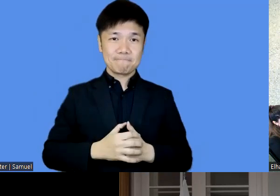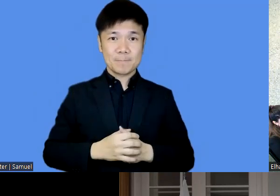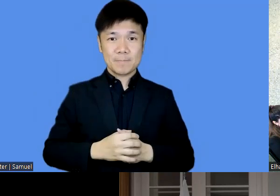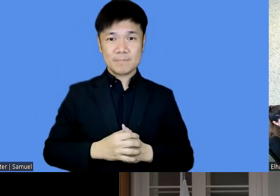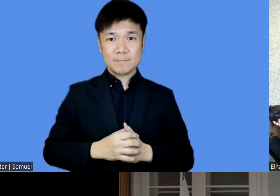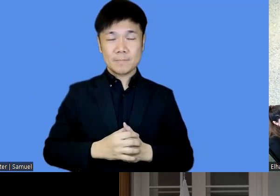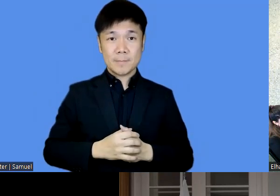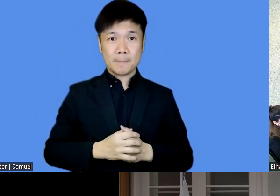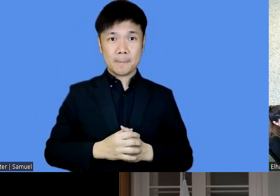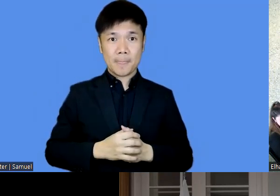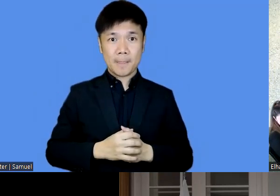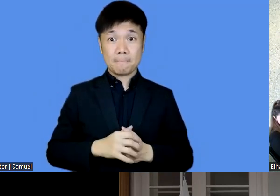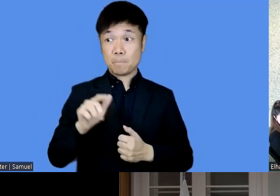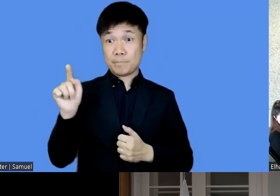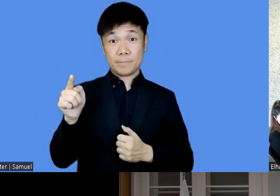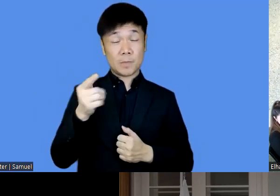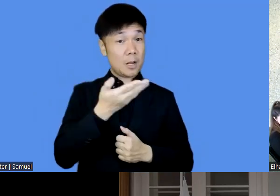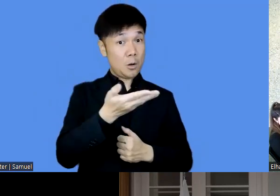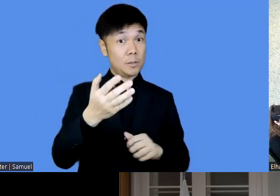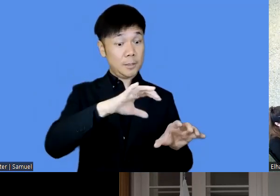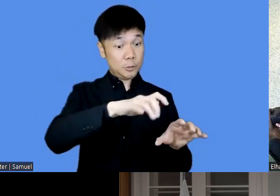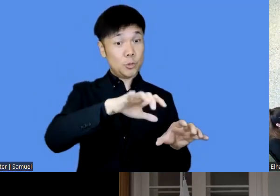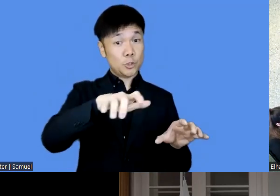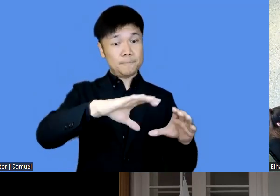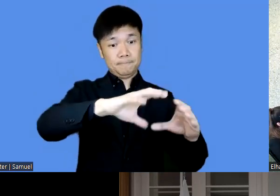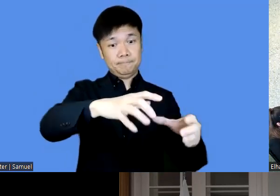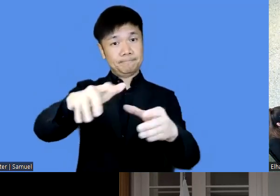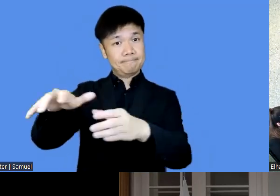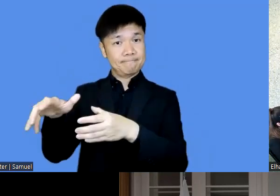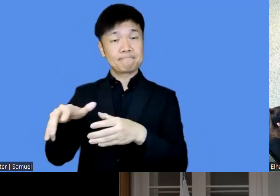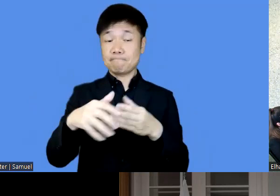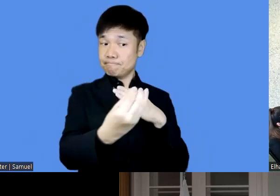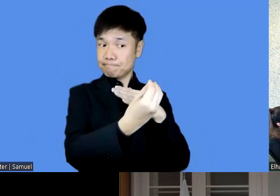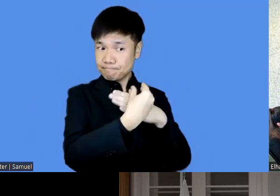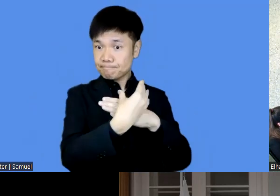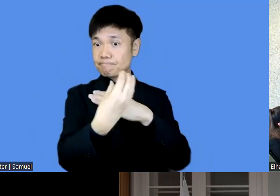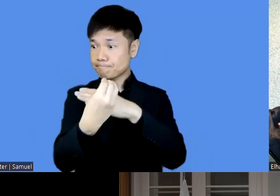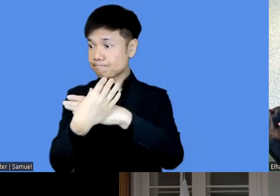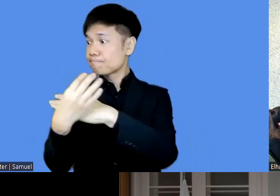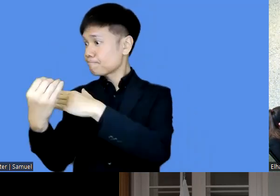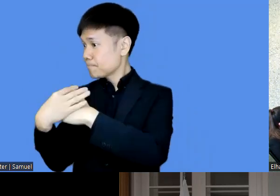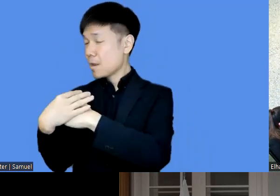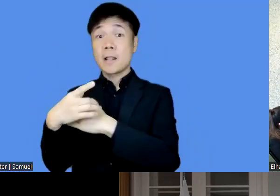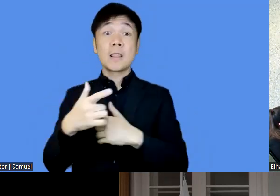the one thing that we heard from each region was the militaries and the OPDs wanted to continue the conversation.